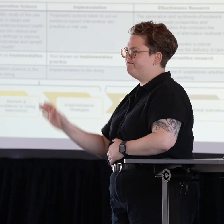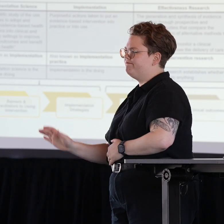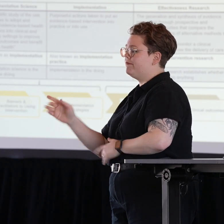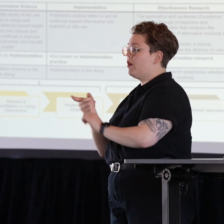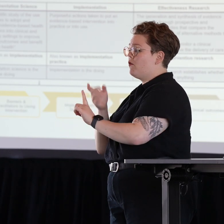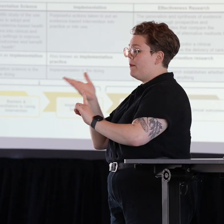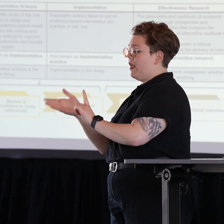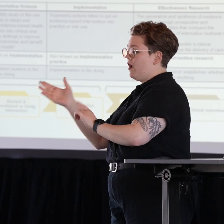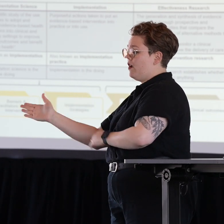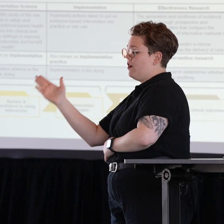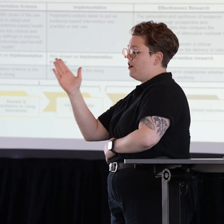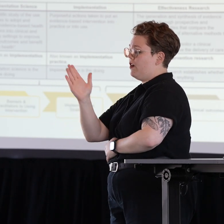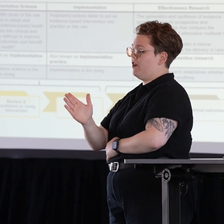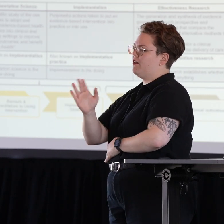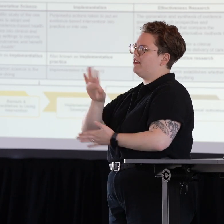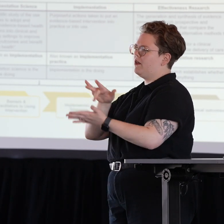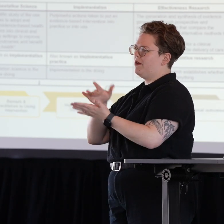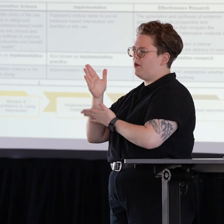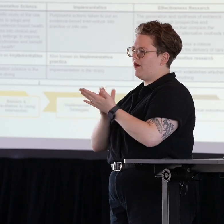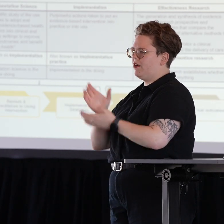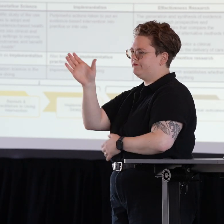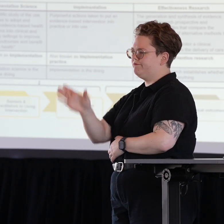there we moved to the middle part of this figure where we